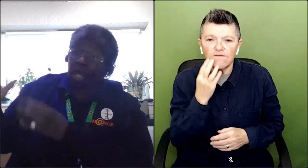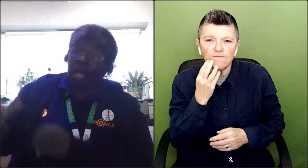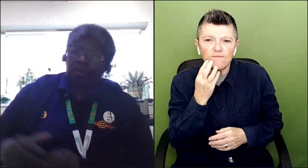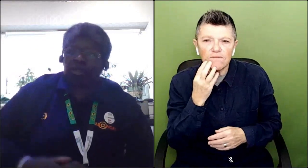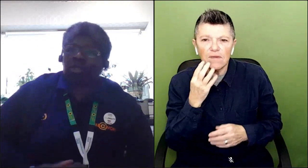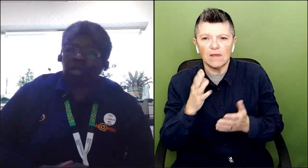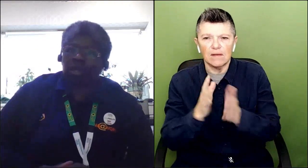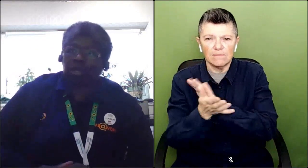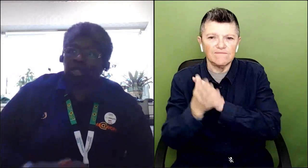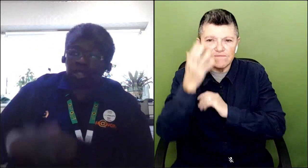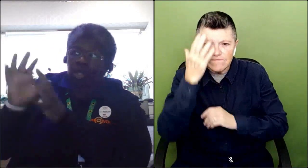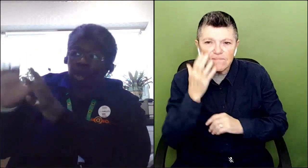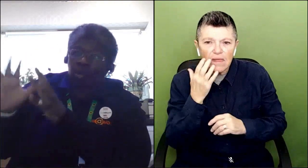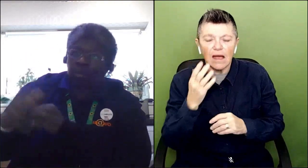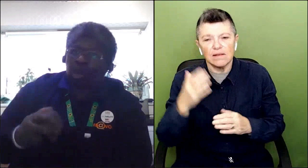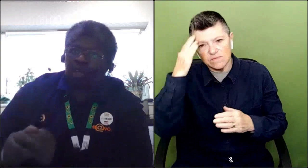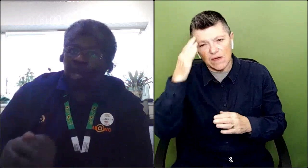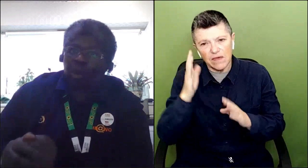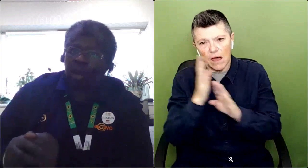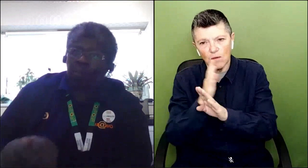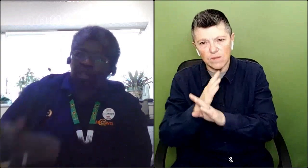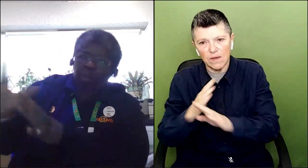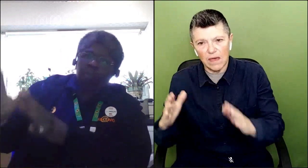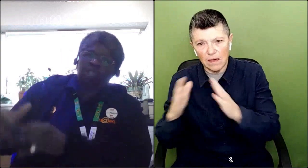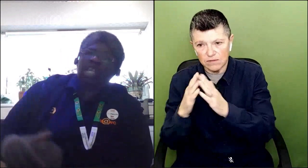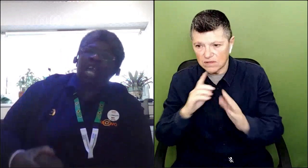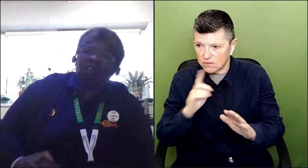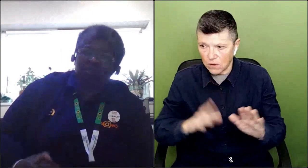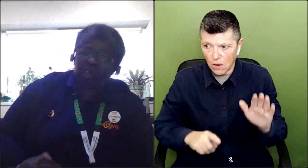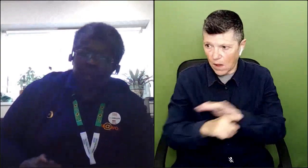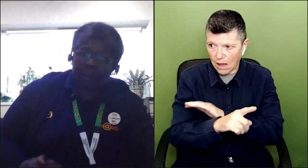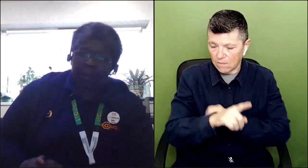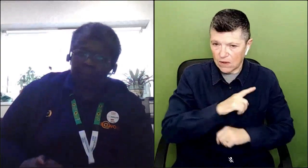the house, told him don't ever go out because people are scared of you.